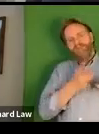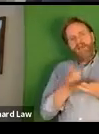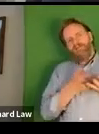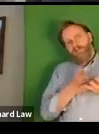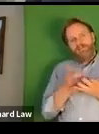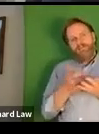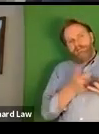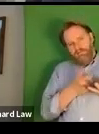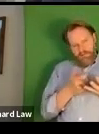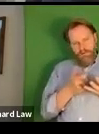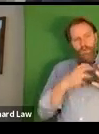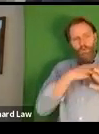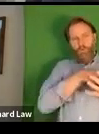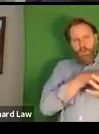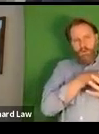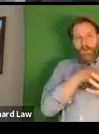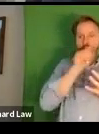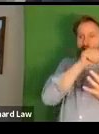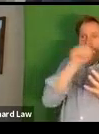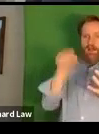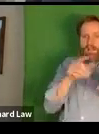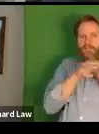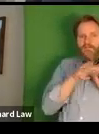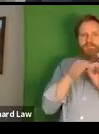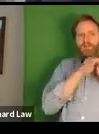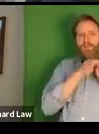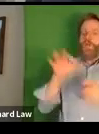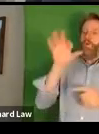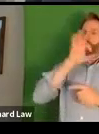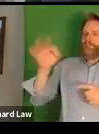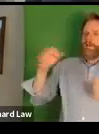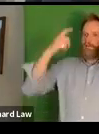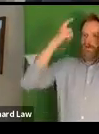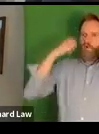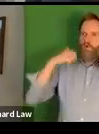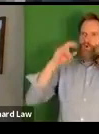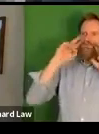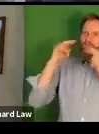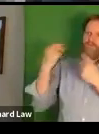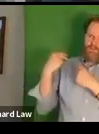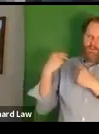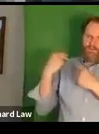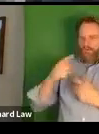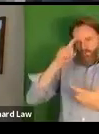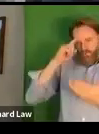order to seek a judicial review to get that decision reversed that legal action